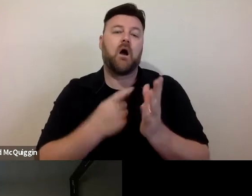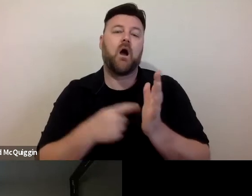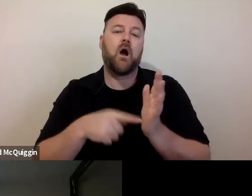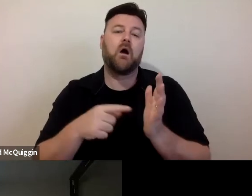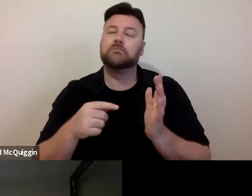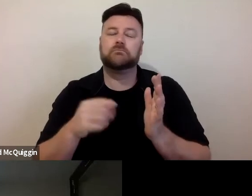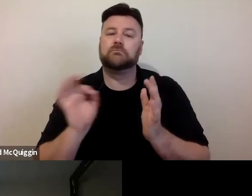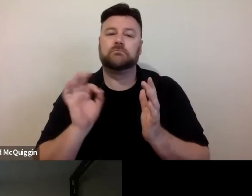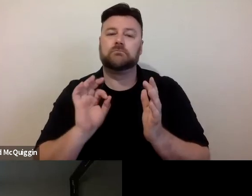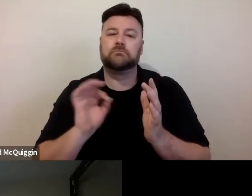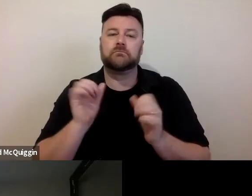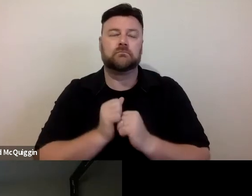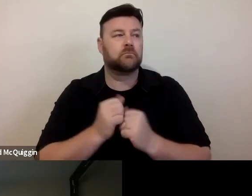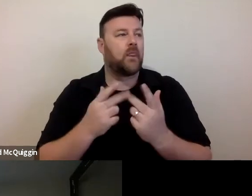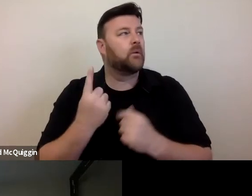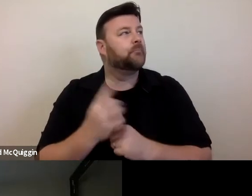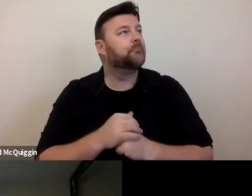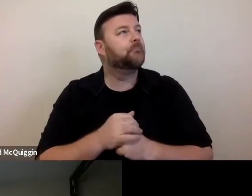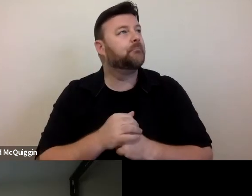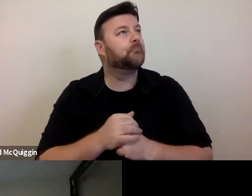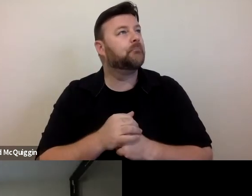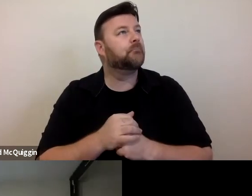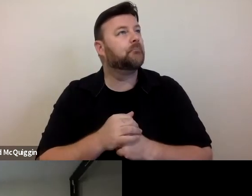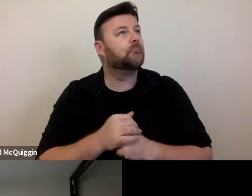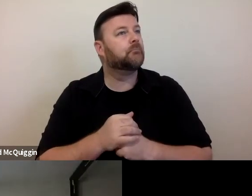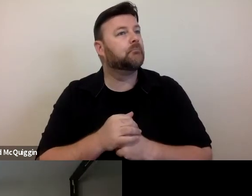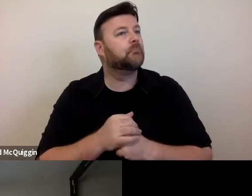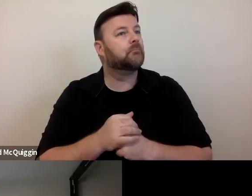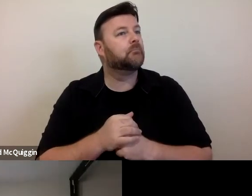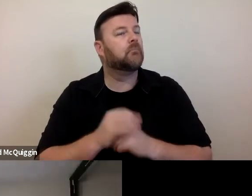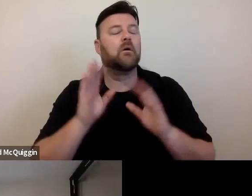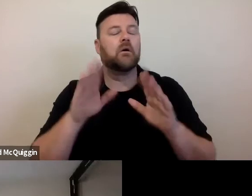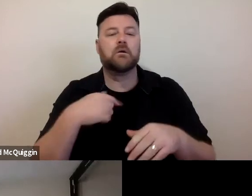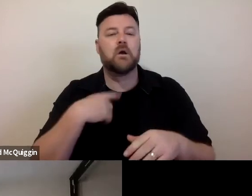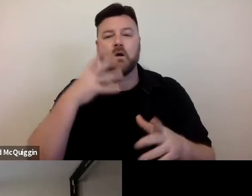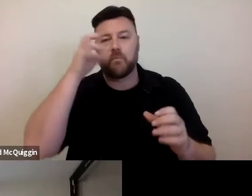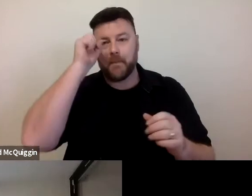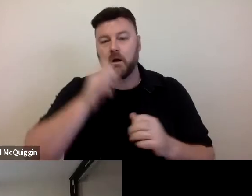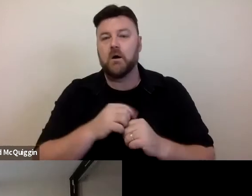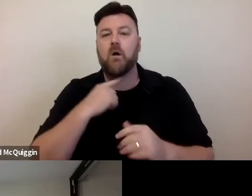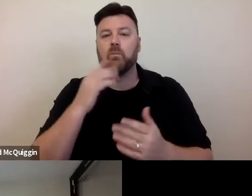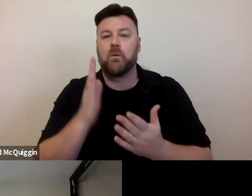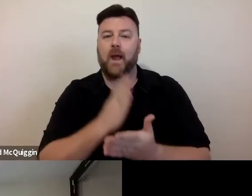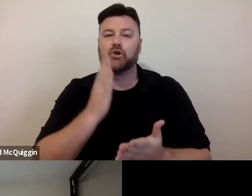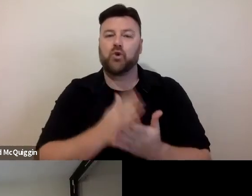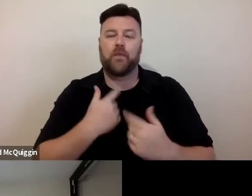Gartner, I can't remember. I'll make sure we put this up later but